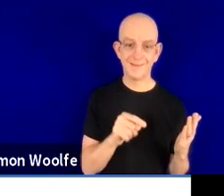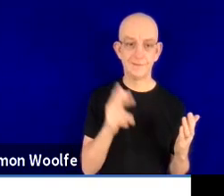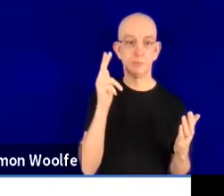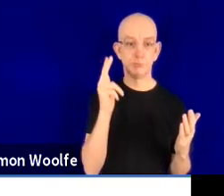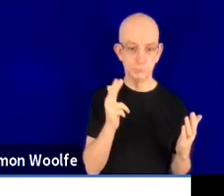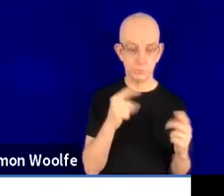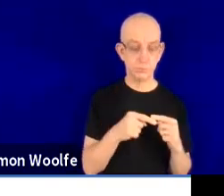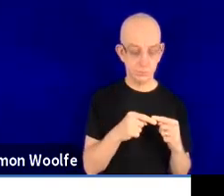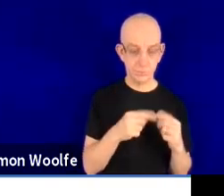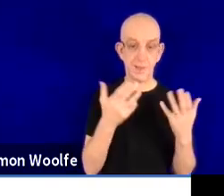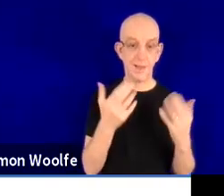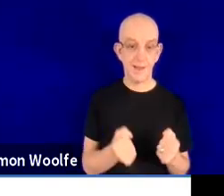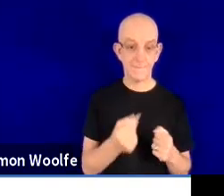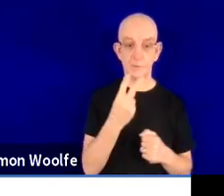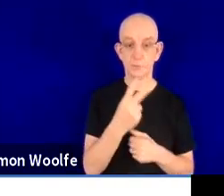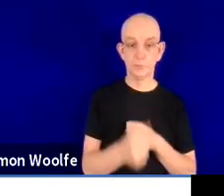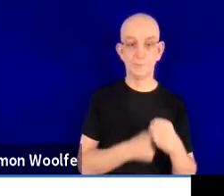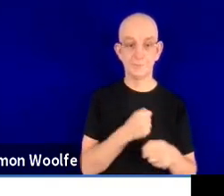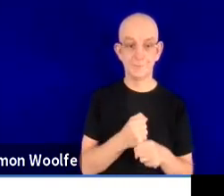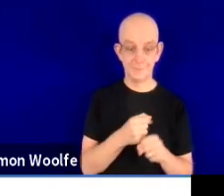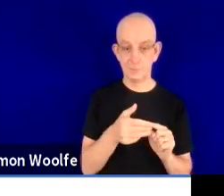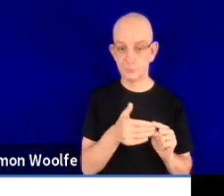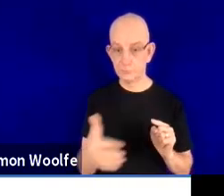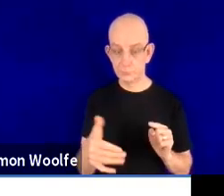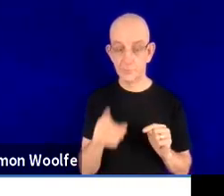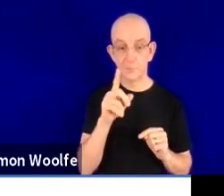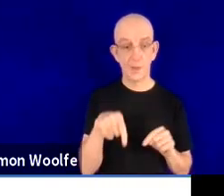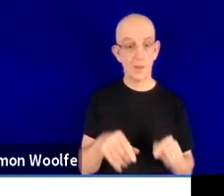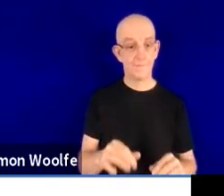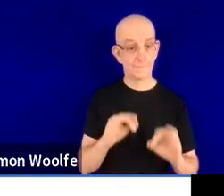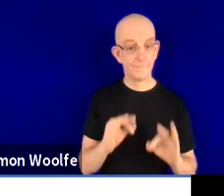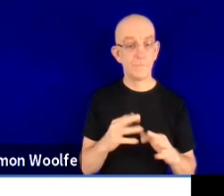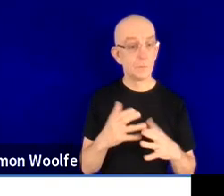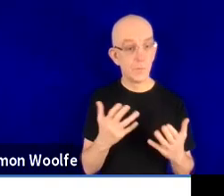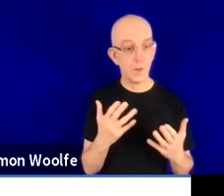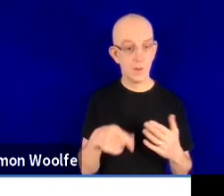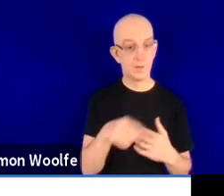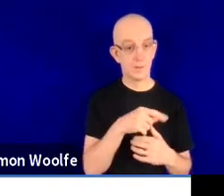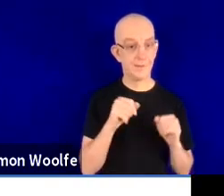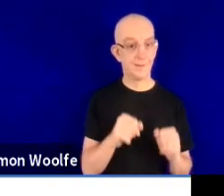They are building, for instance, to support the rollout of vaccination against COVID for person with disability